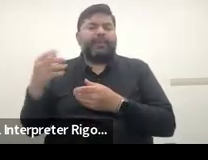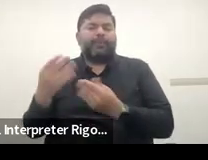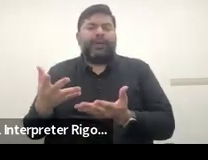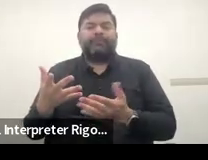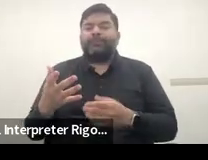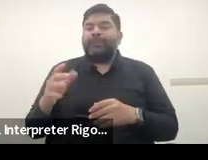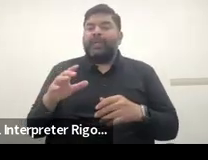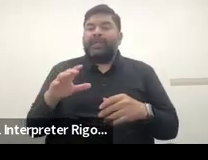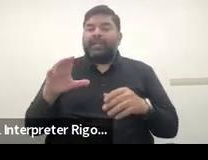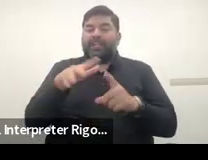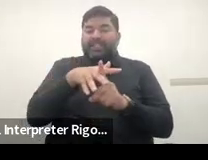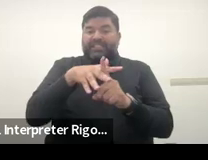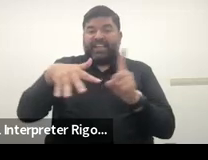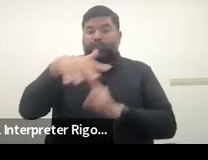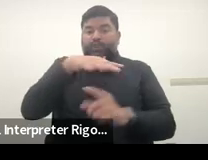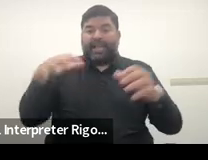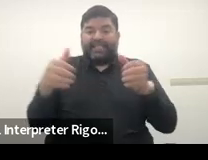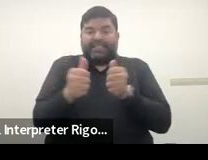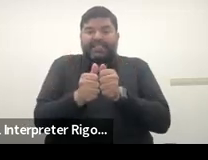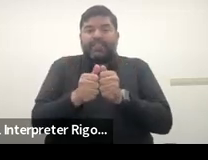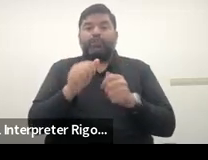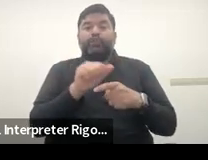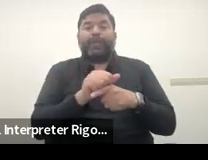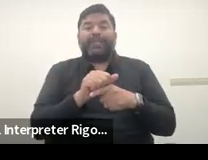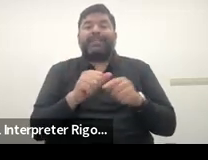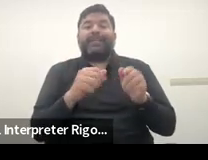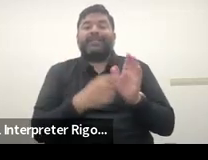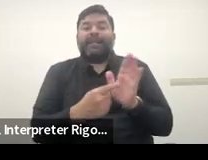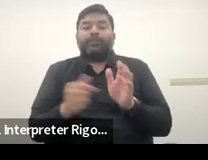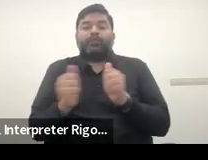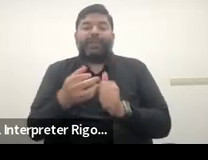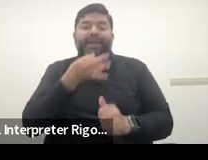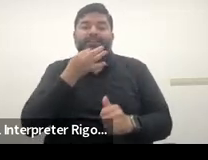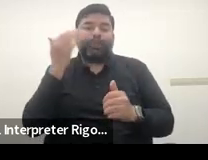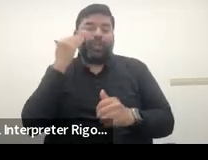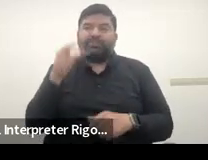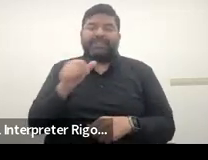training examples with expert knowledge." This is not a new phenomenon, we have been using expert